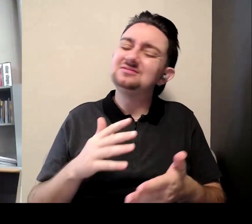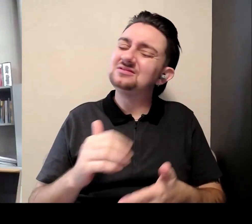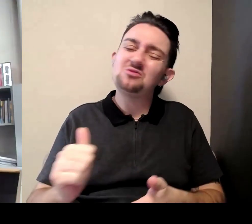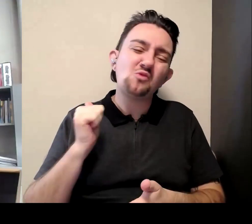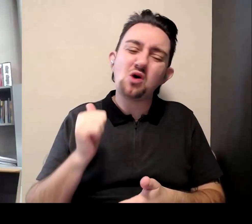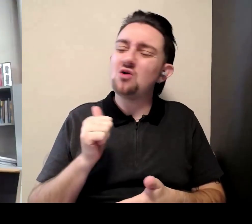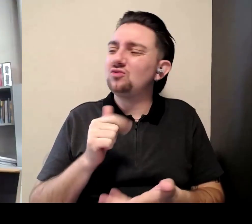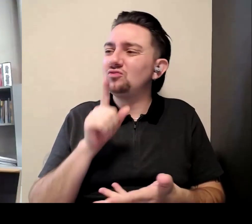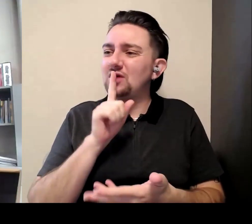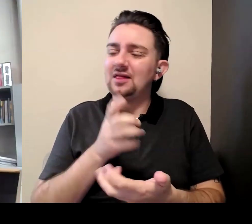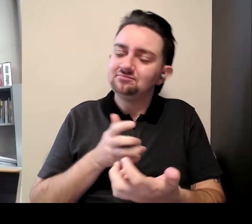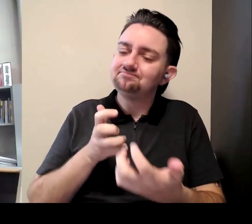So and